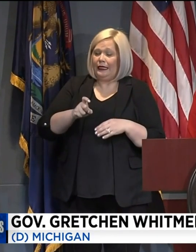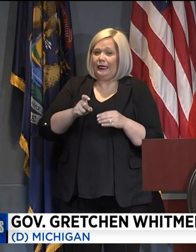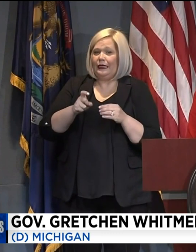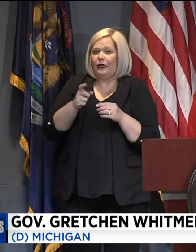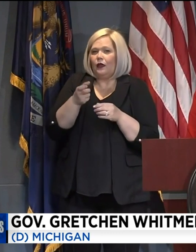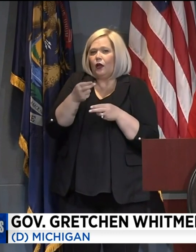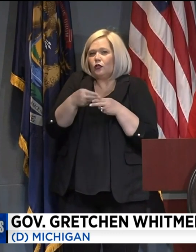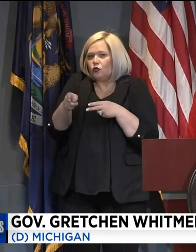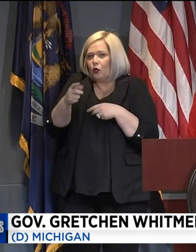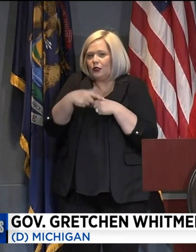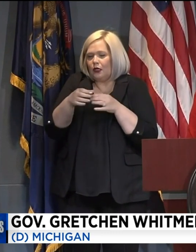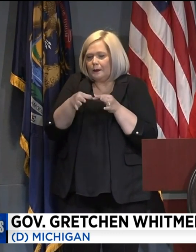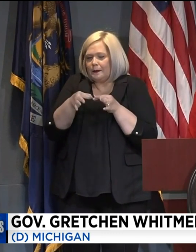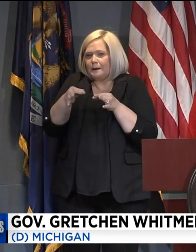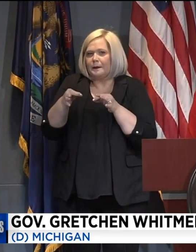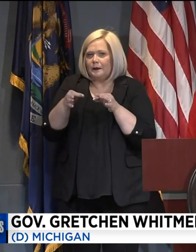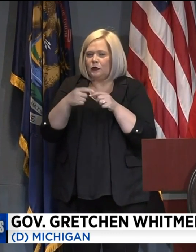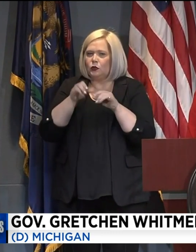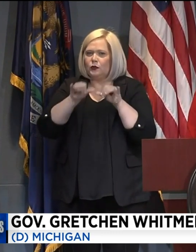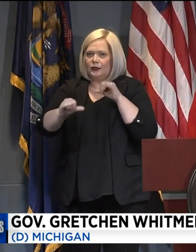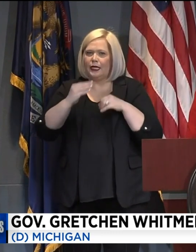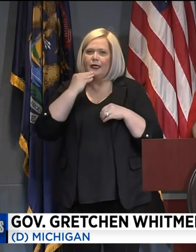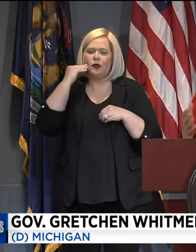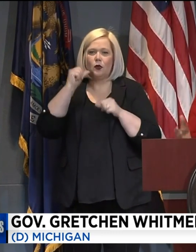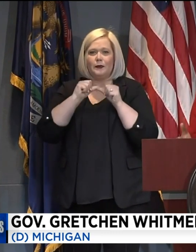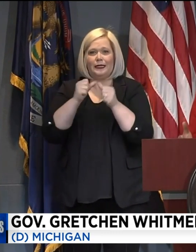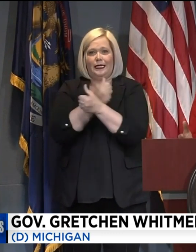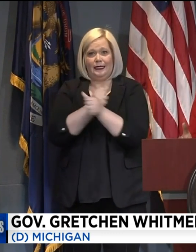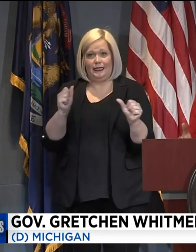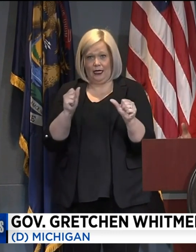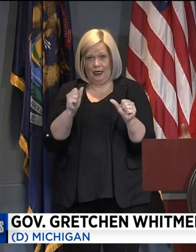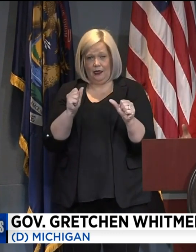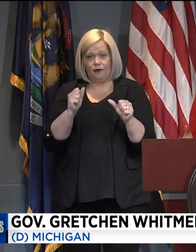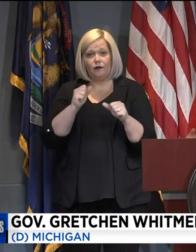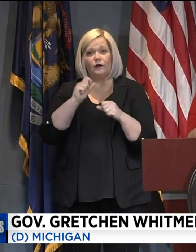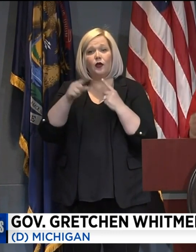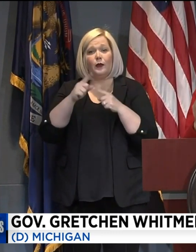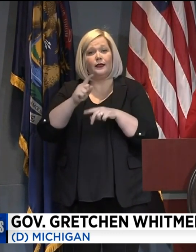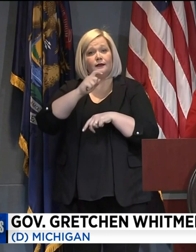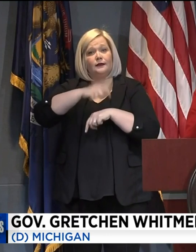LEFT LITTLE DOUBT IT’S COMING. >> I WANT TO BE CLEAR. I WANT TO BE CLEAR. WE’LL LIKELY NEED ANOTHER WE’LL LIKELY NEED ANOTHER SHORT-TERM EXTENSION OF THE SHORT-TERM EXTENSION OF THE "STAY HOME, STAY SAFE" ORDER.